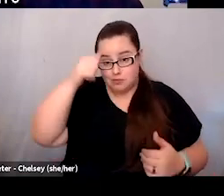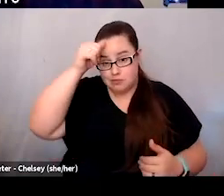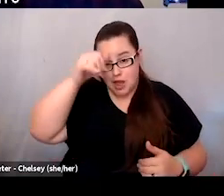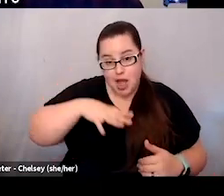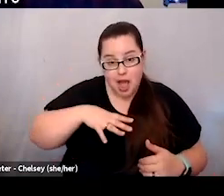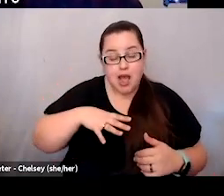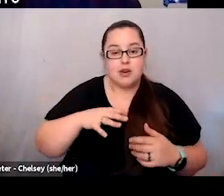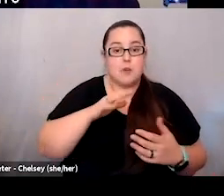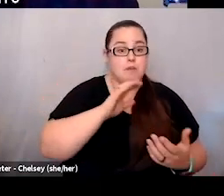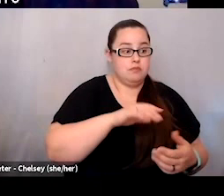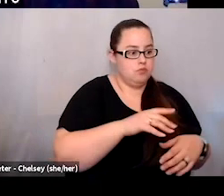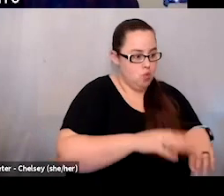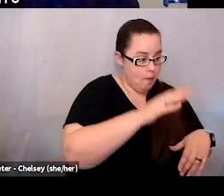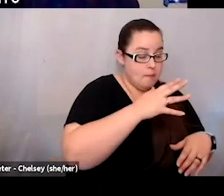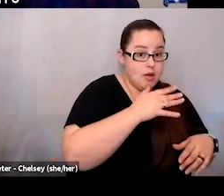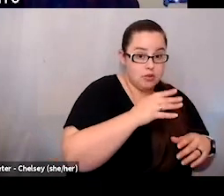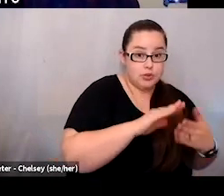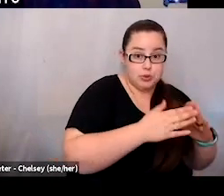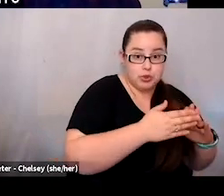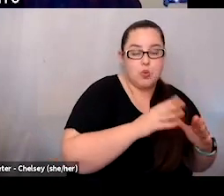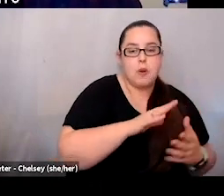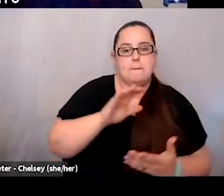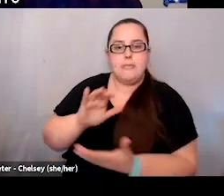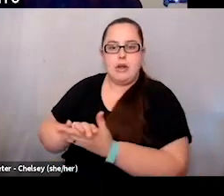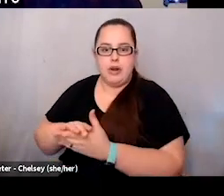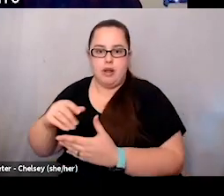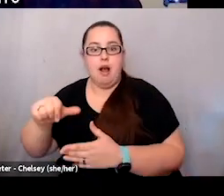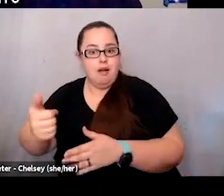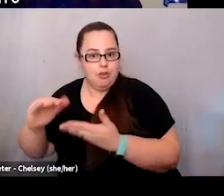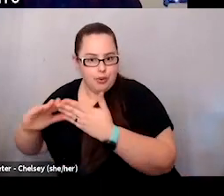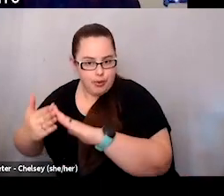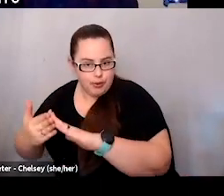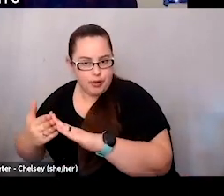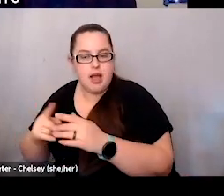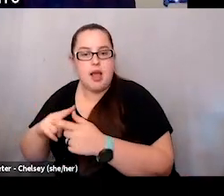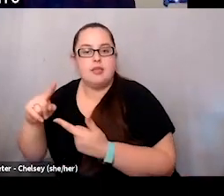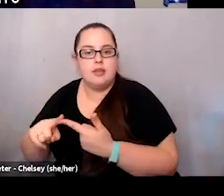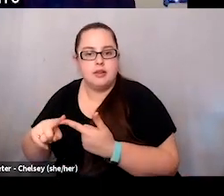you would marry outside of your community typically. And when the ceremony was over,